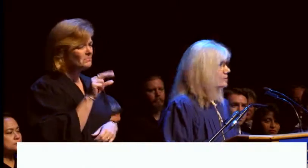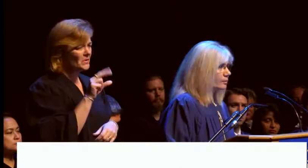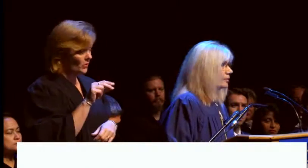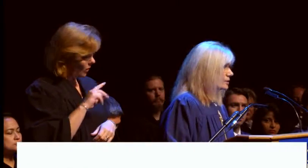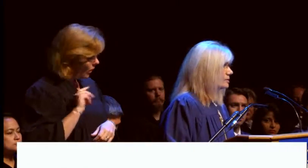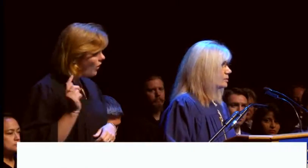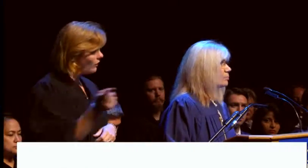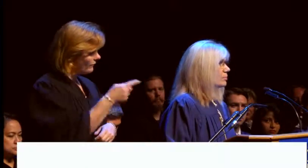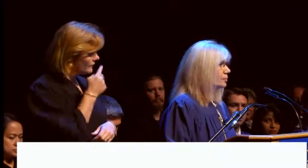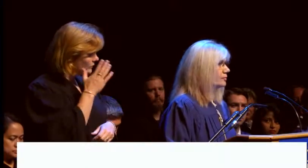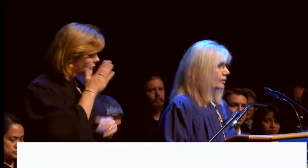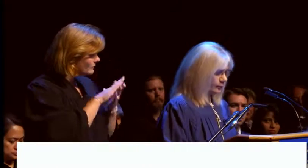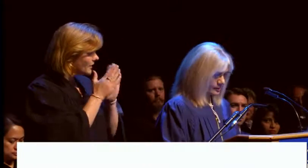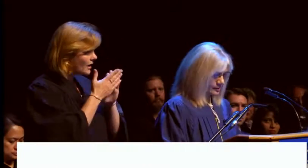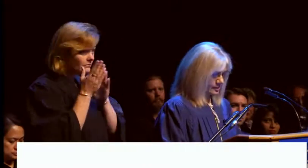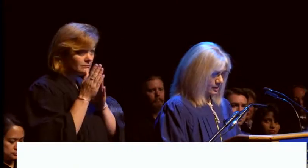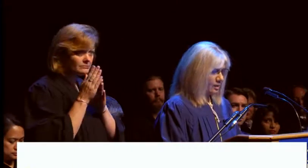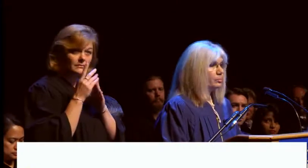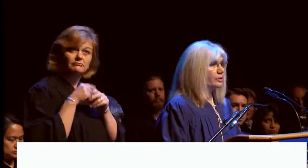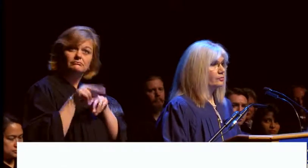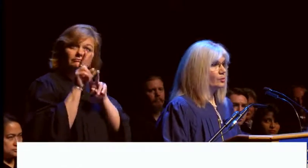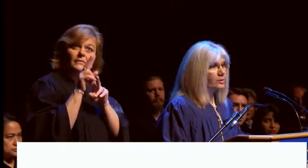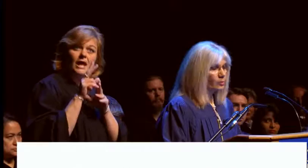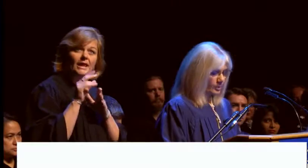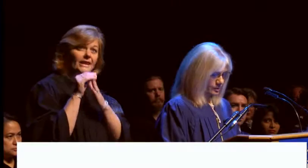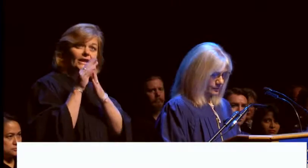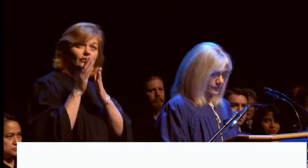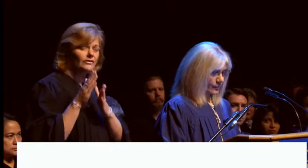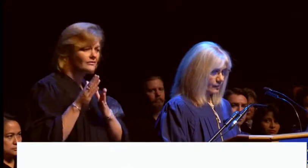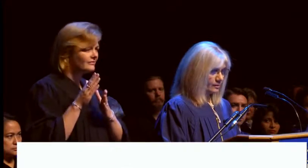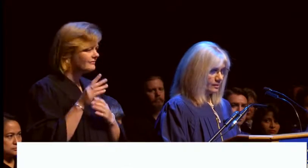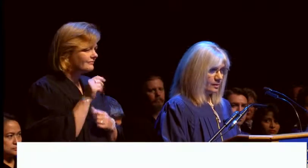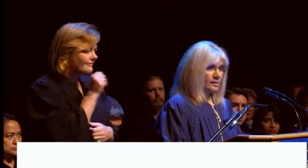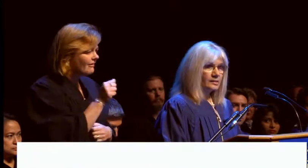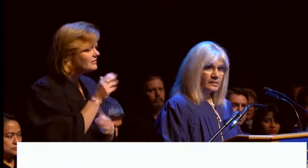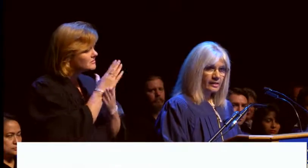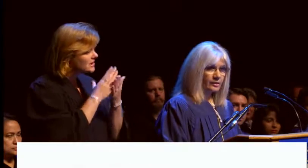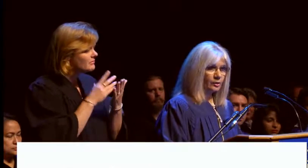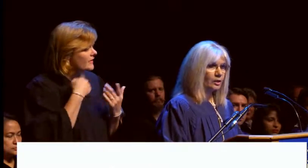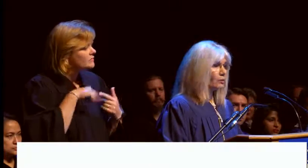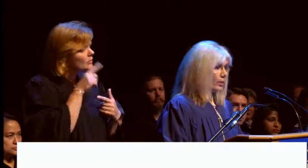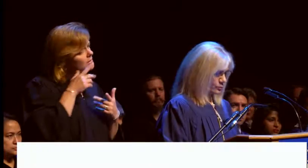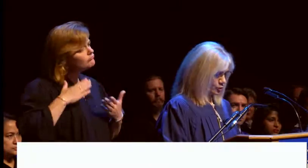SOME OF US MAY BE FOLLOWERS. BUT FOR ONE MOMENT, TAKE A LOOK AROUND YOU.